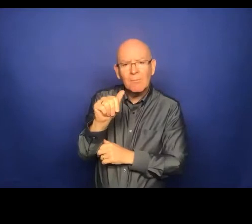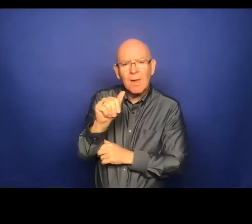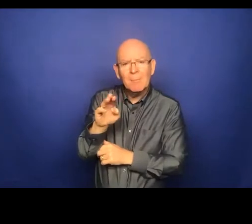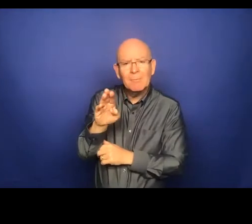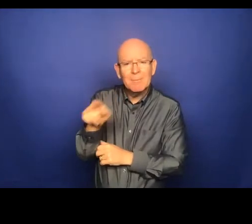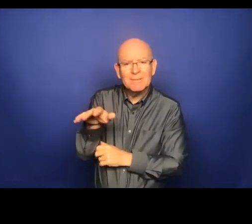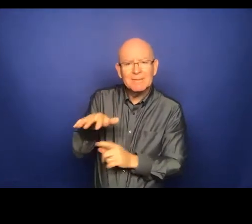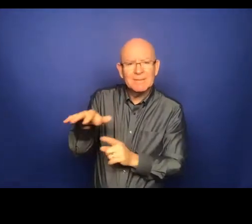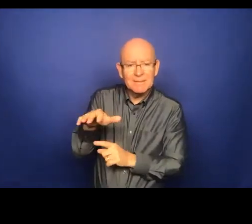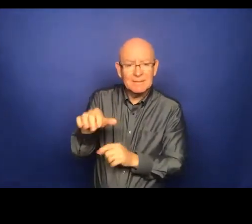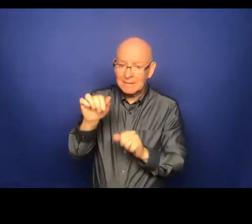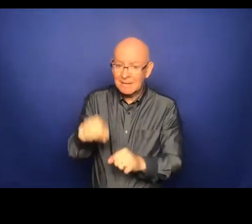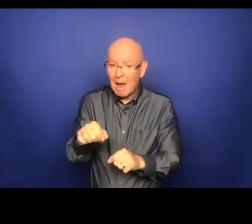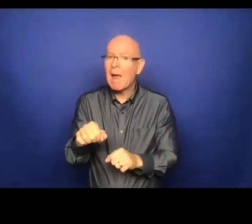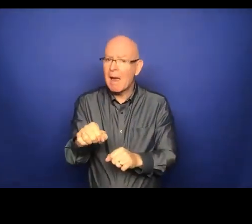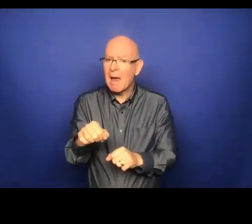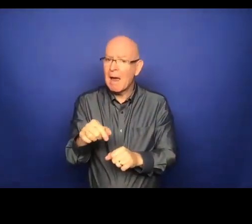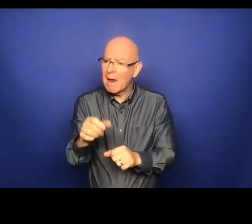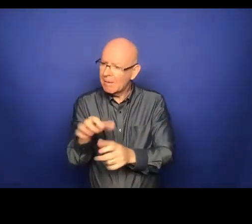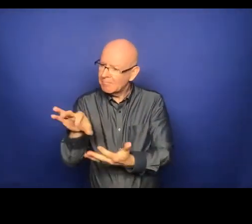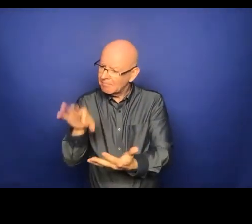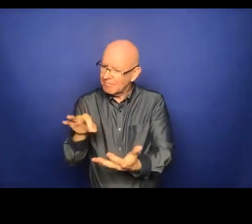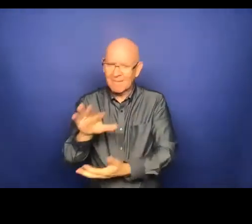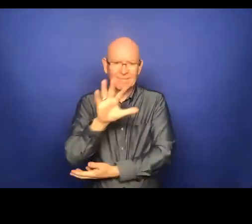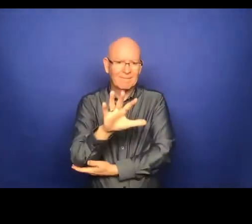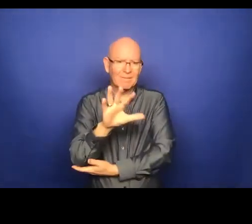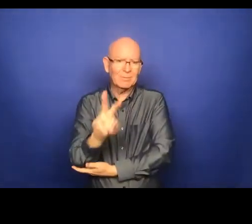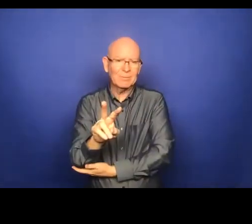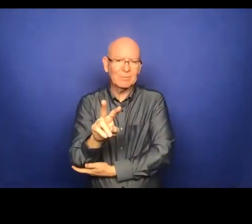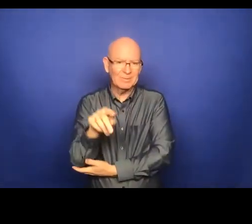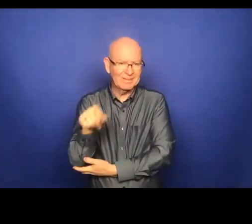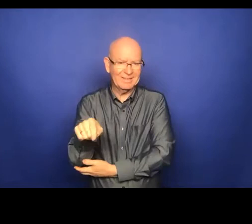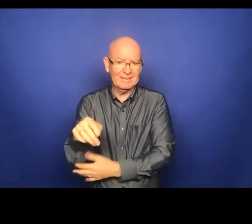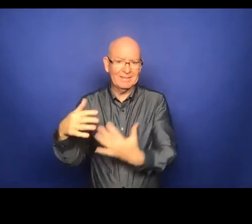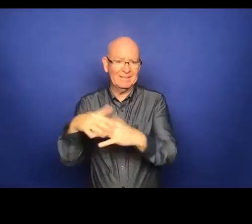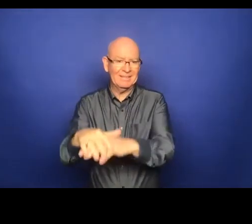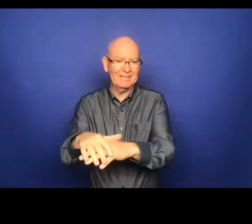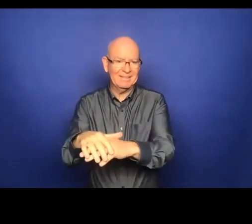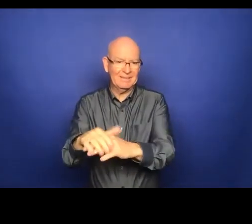indicators. This information indicates that the region